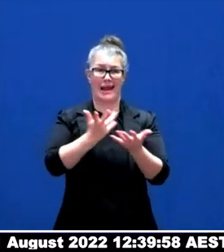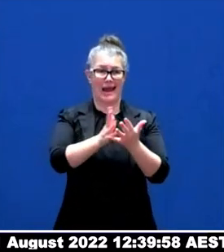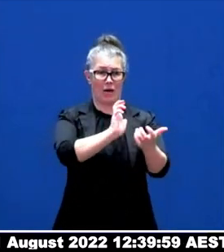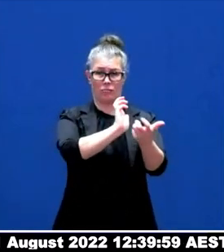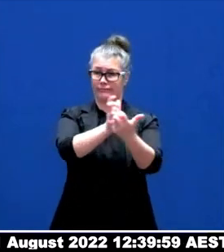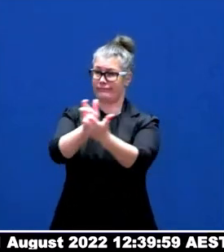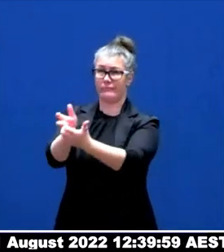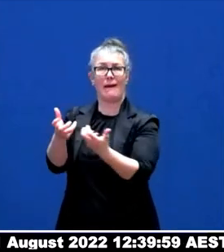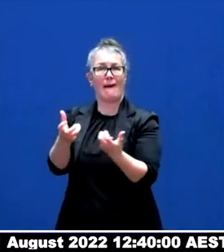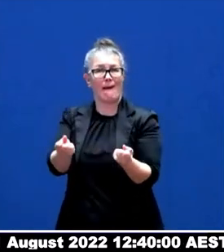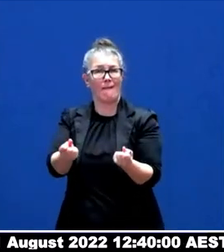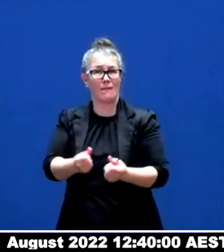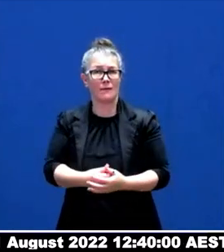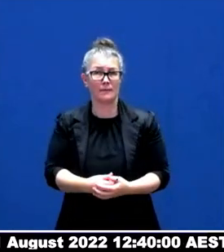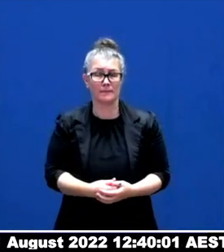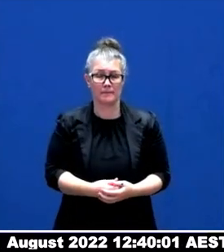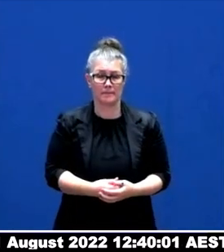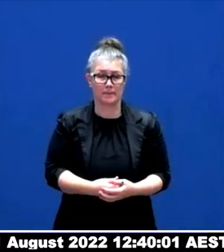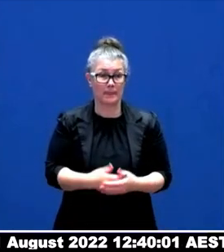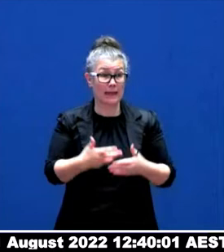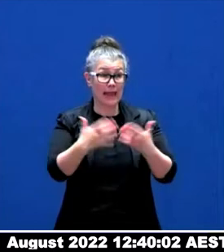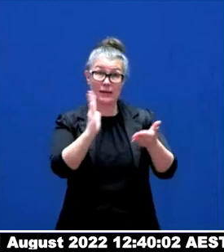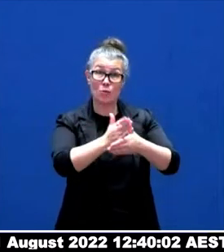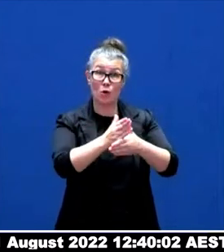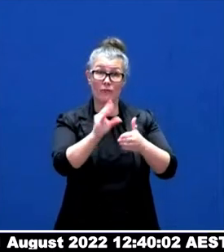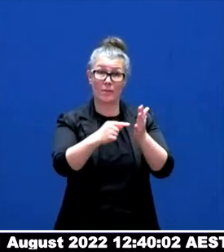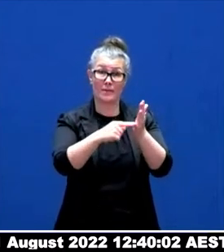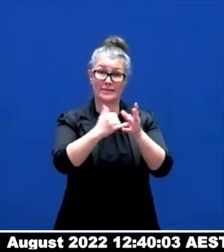Has any of the work of the tasking groups been published or is publicly